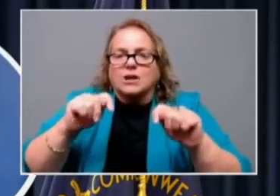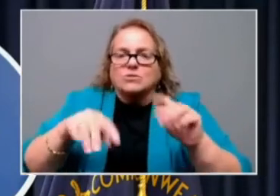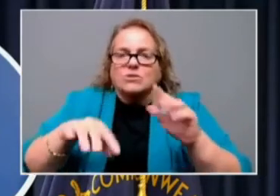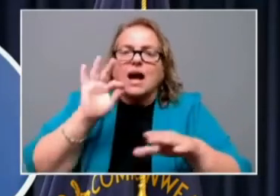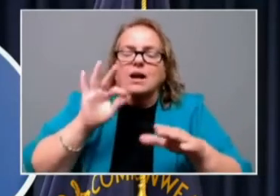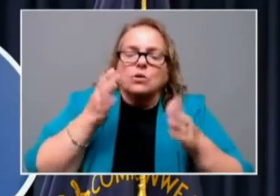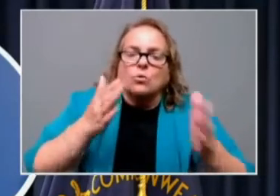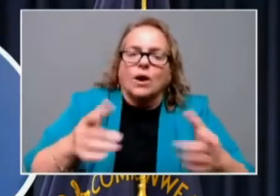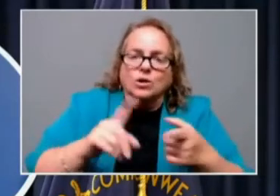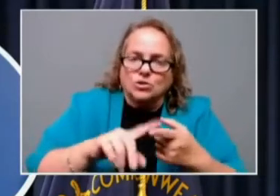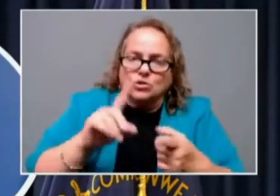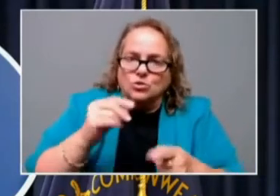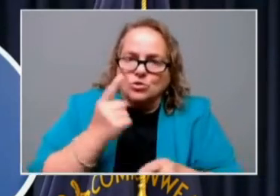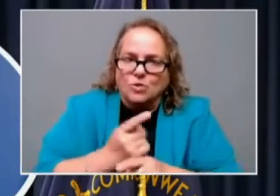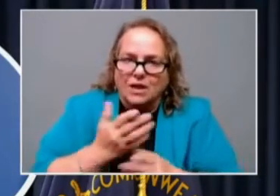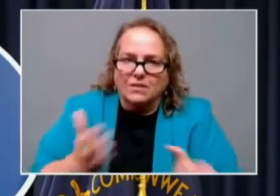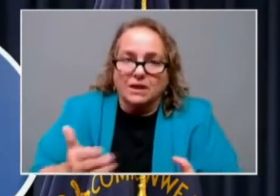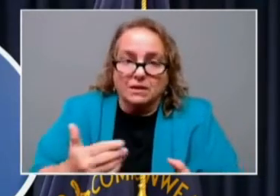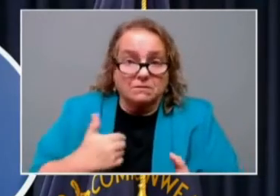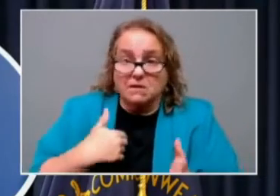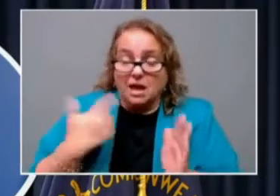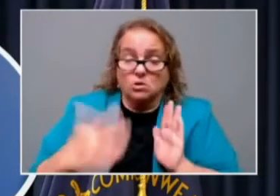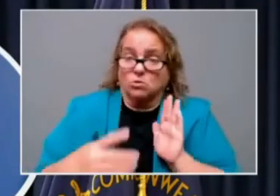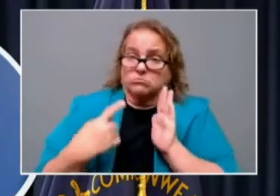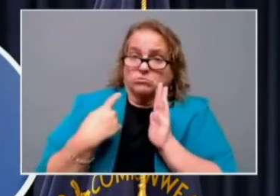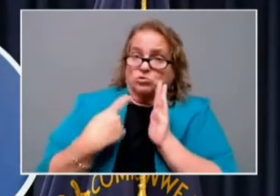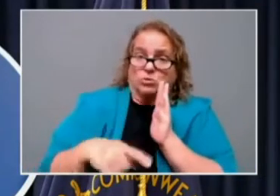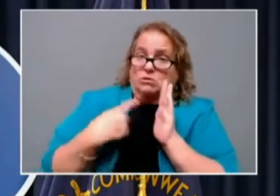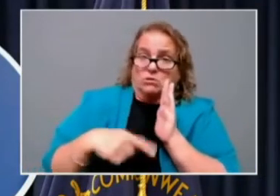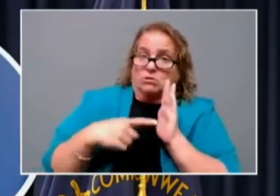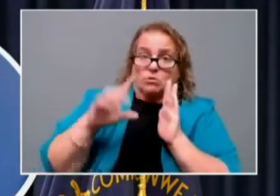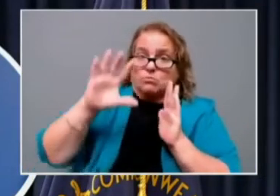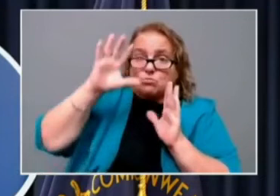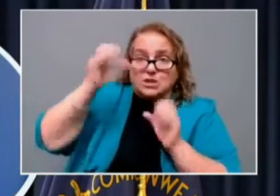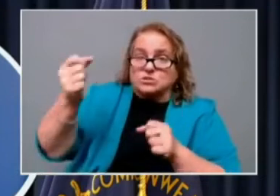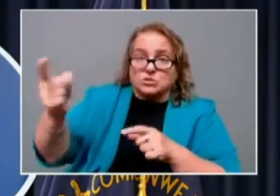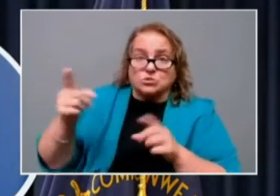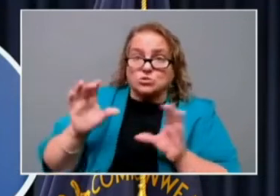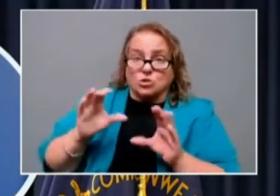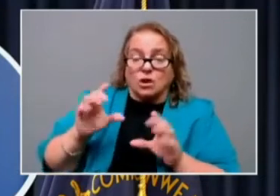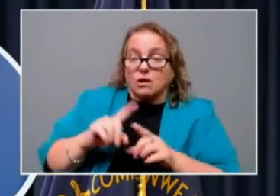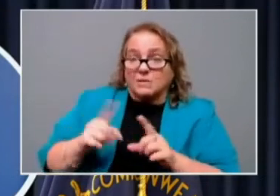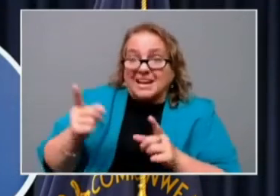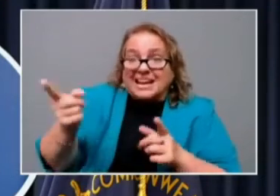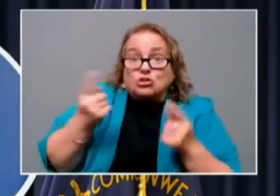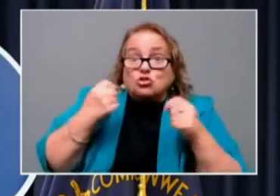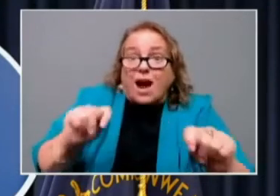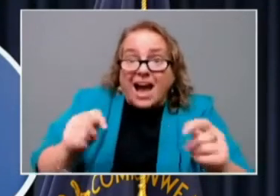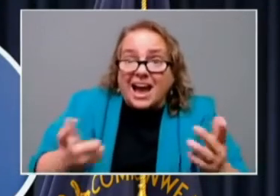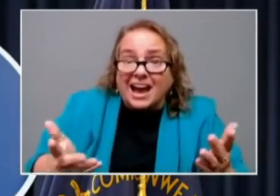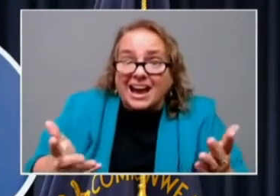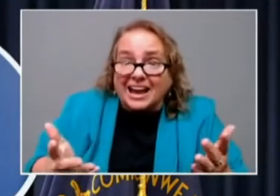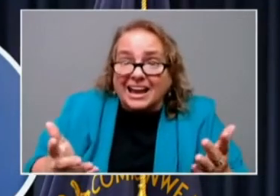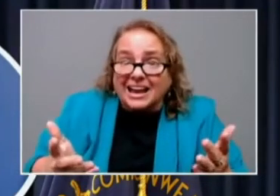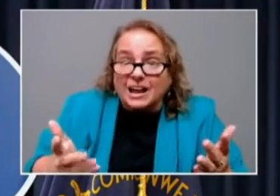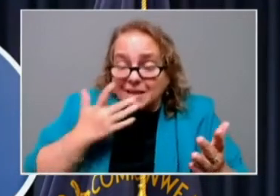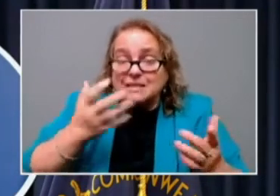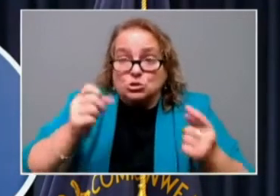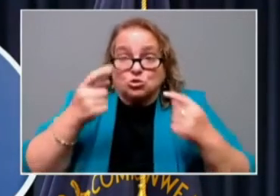I don't want to be critical what the president's doing because at least he's trying, right least he's trying to do something. He's taken action and he's